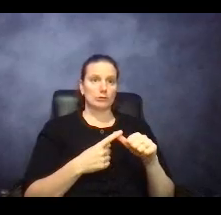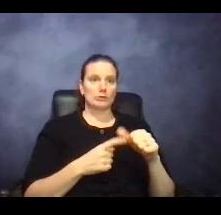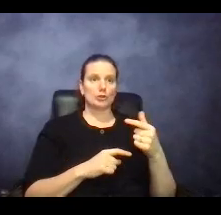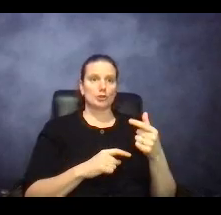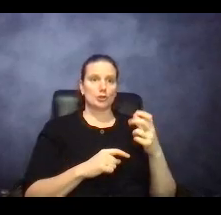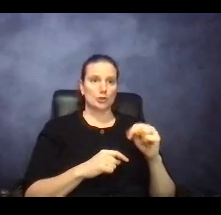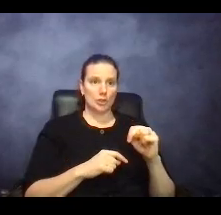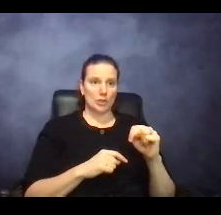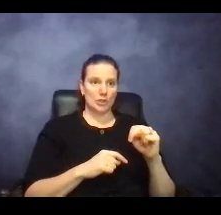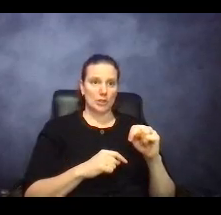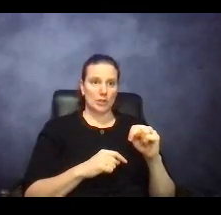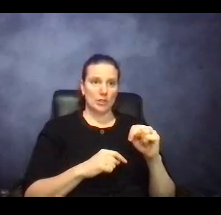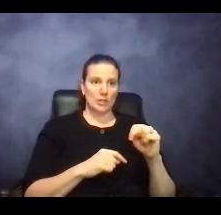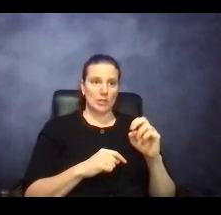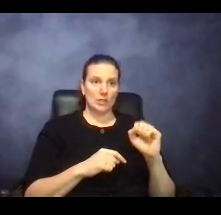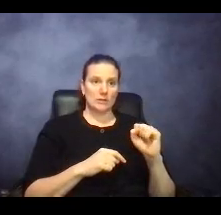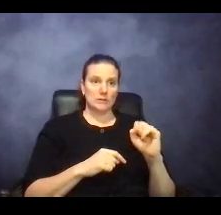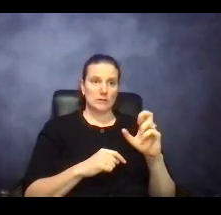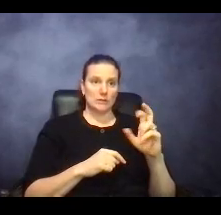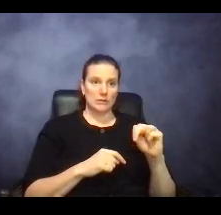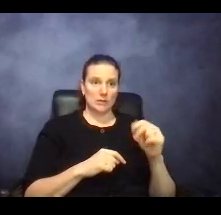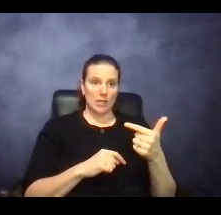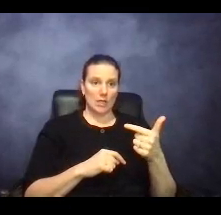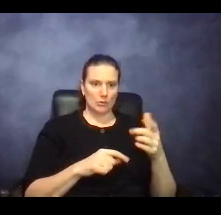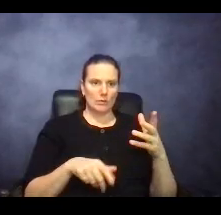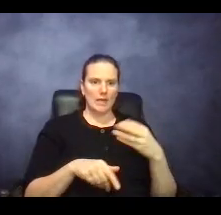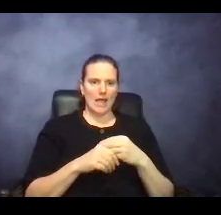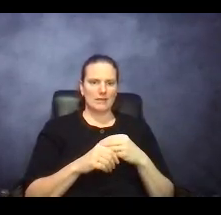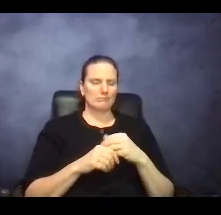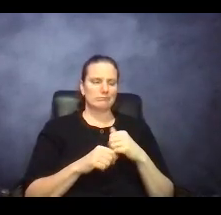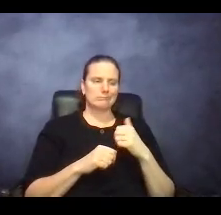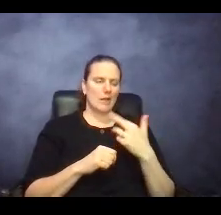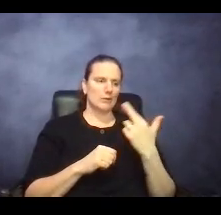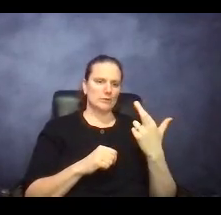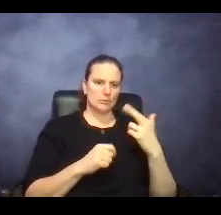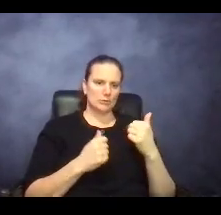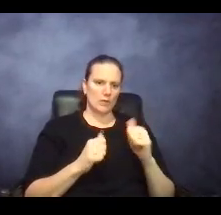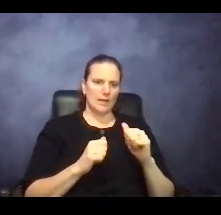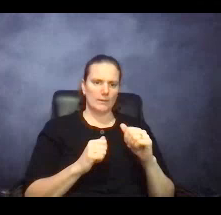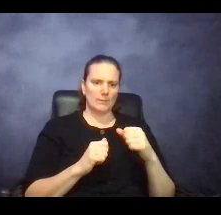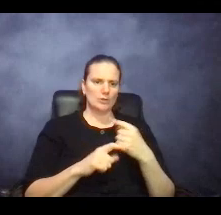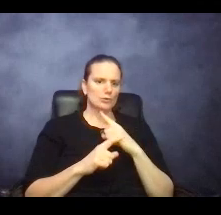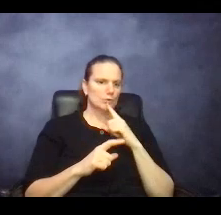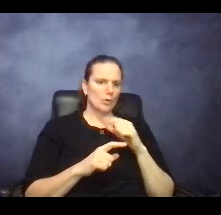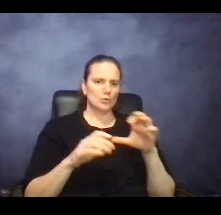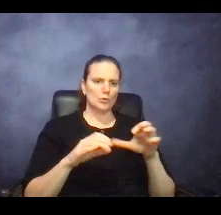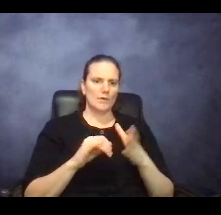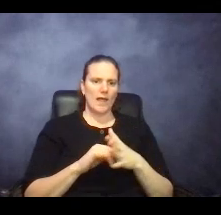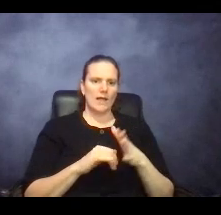and then you can add it in, but it's not unreasonable to try it. You just make sure that you're not doing the male doses of 25 to 50 milligrams.